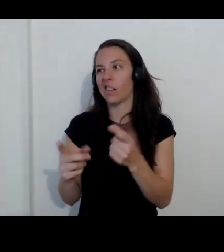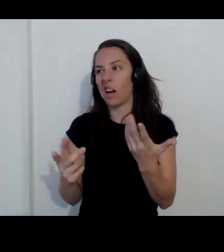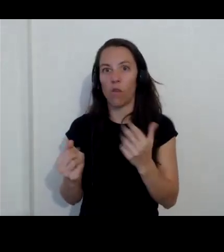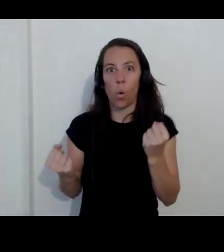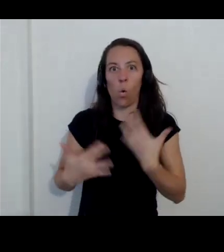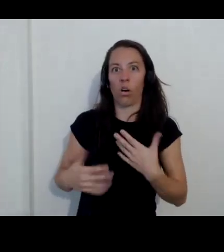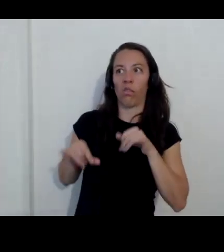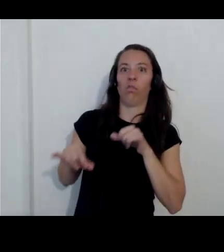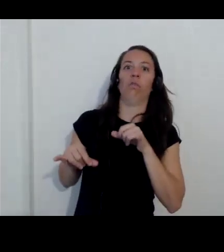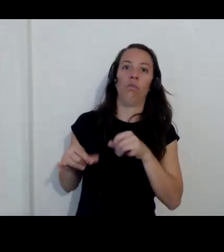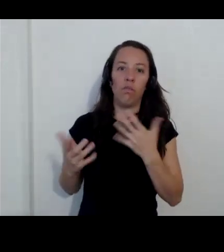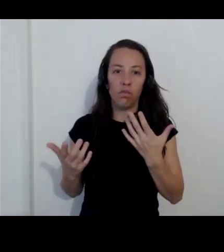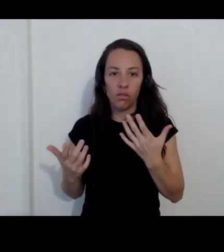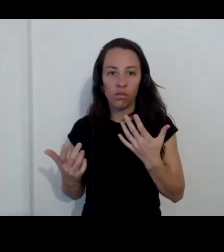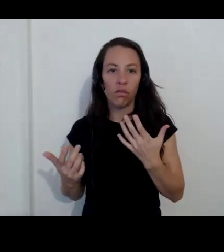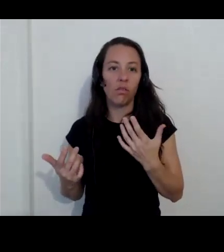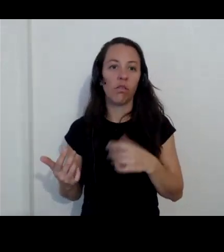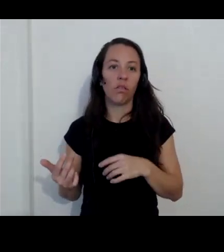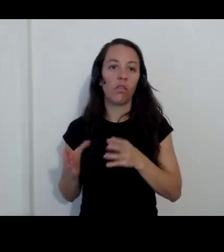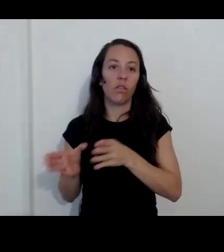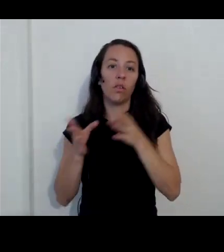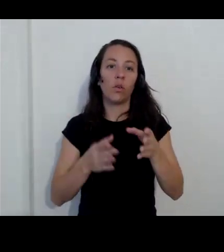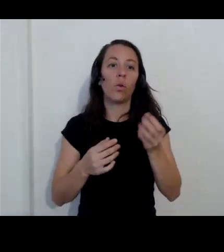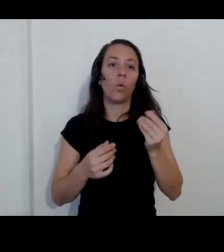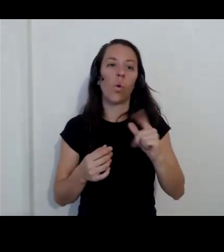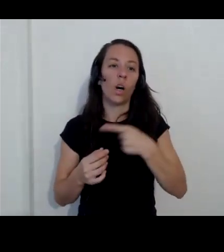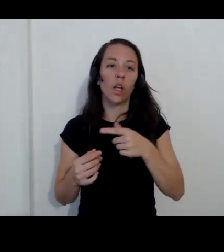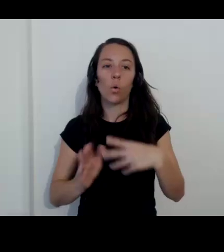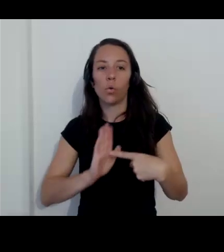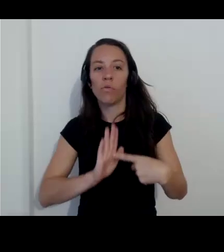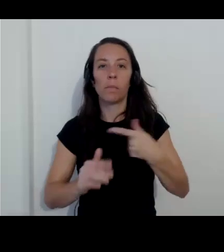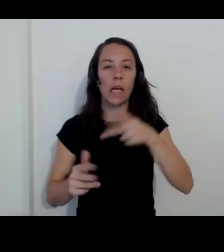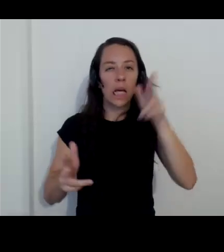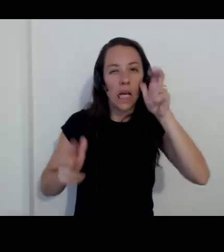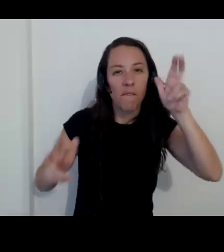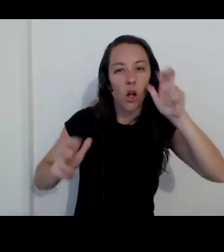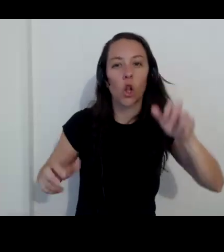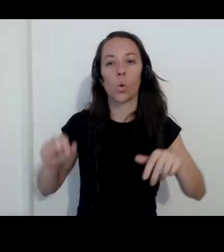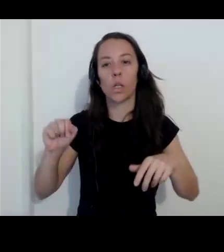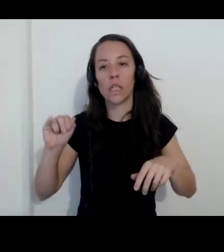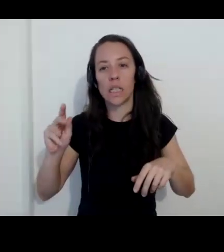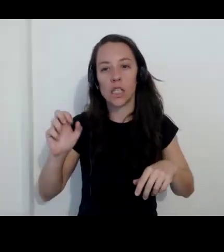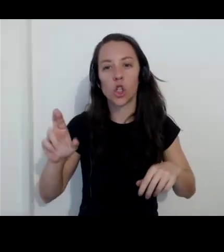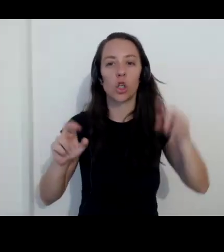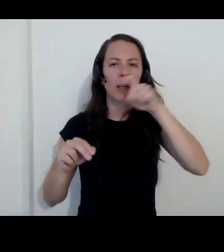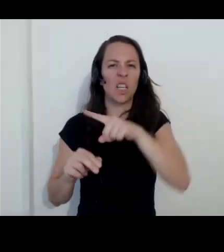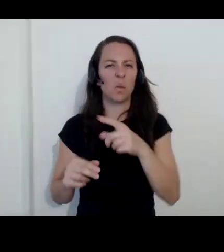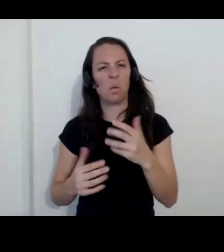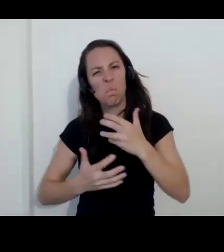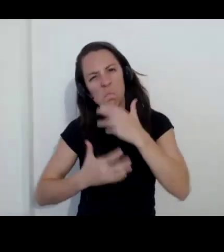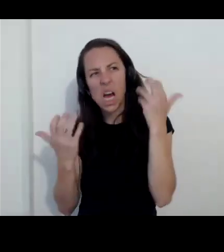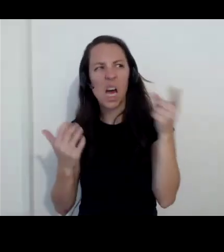We are often depicted as being evil or sinister because we are so mad at the world and this leads to a lot of fear and discrimination.